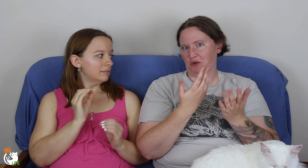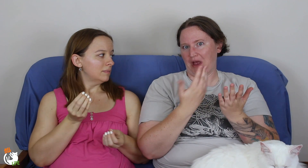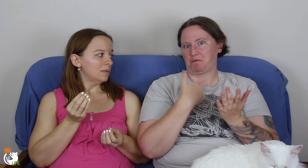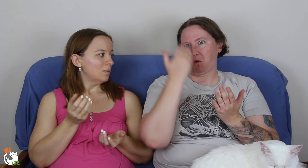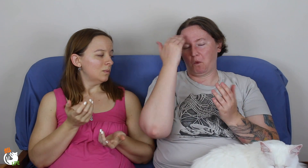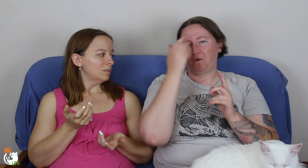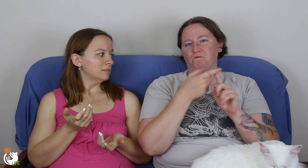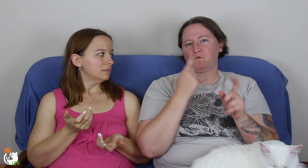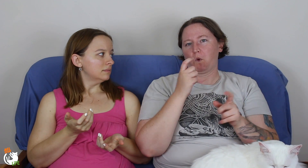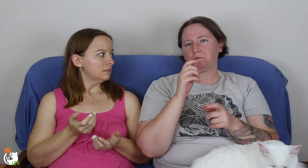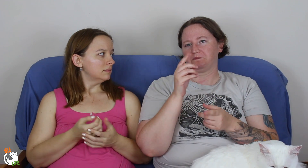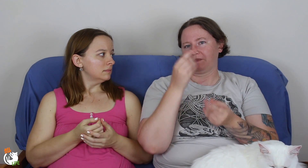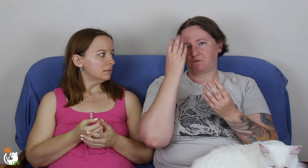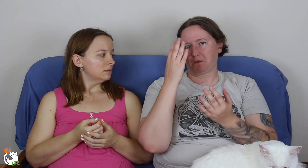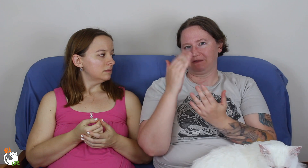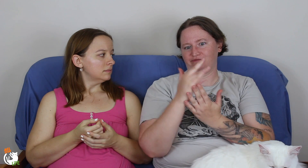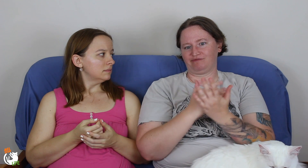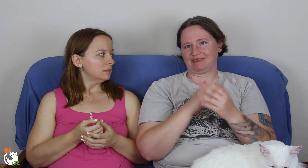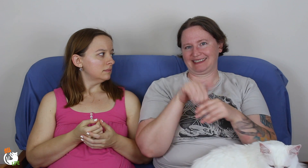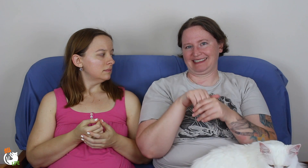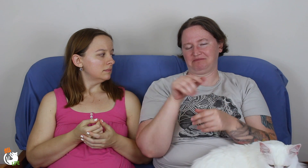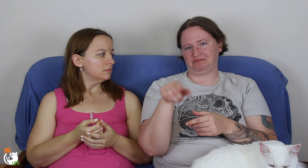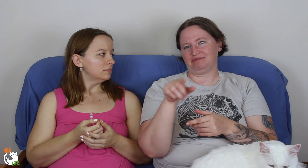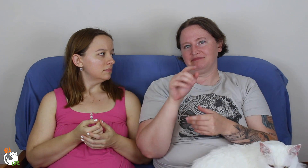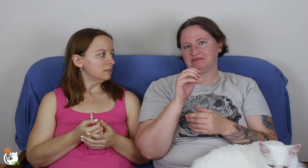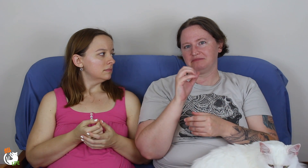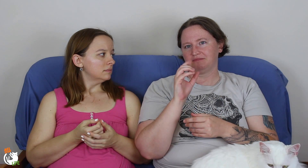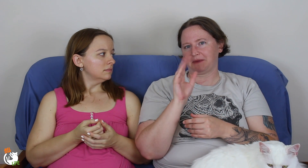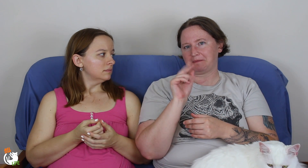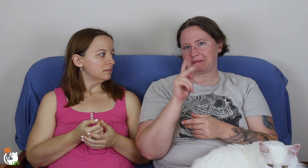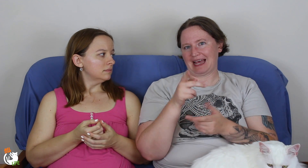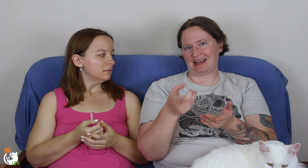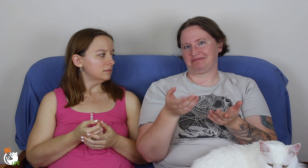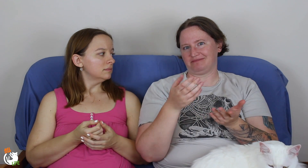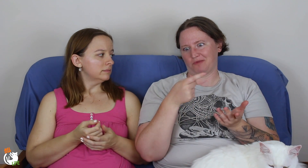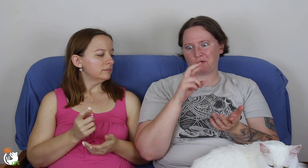Just the basic information that you were given by the sperm bank.